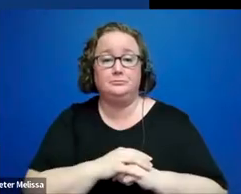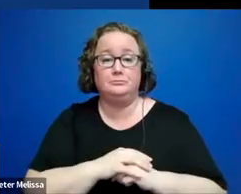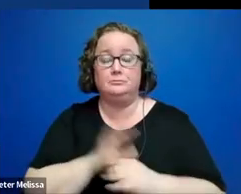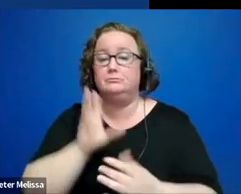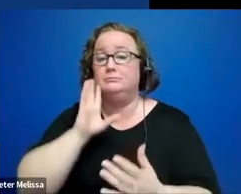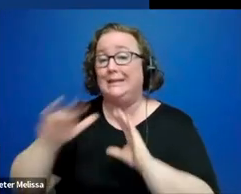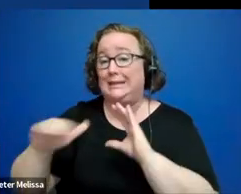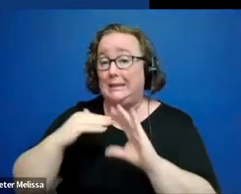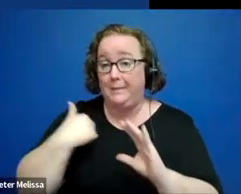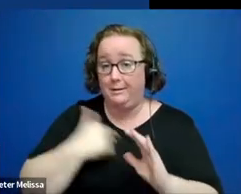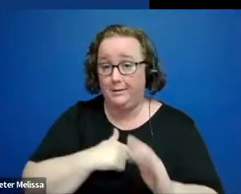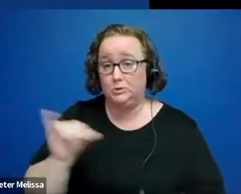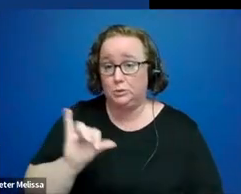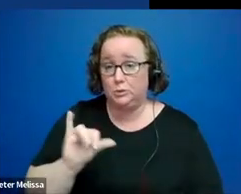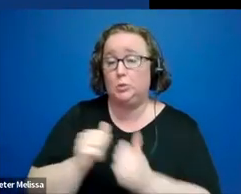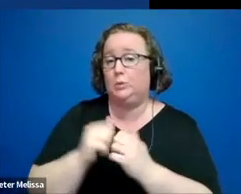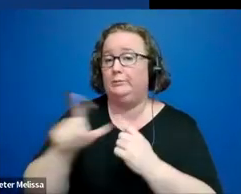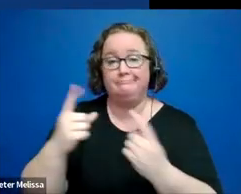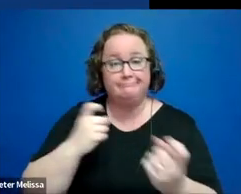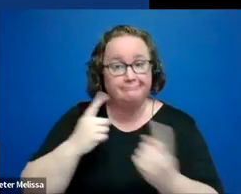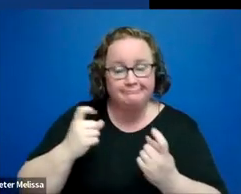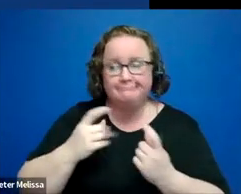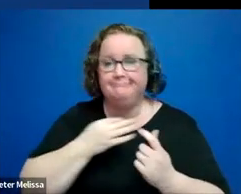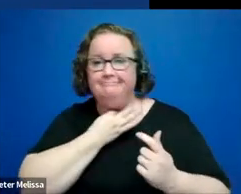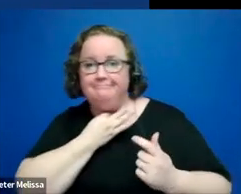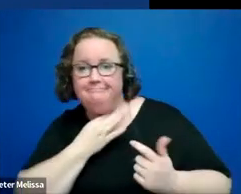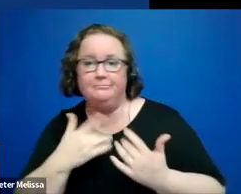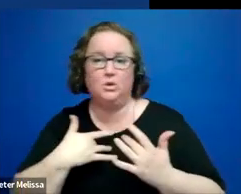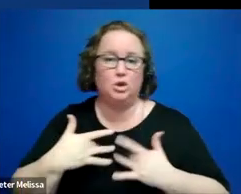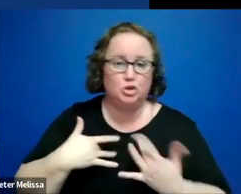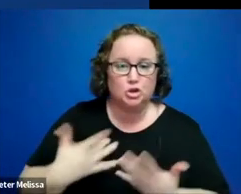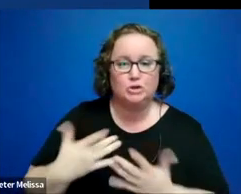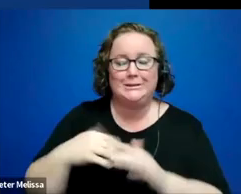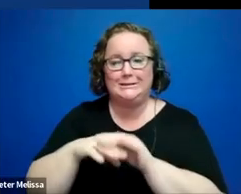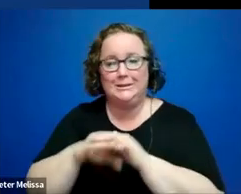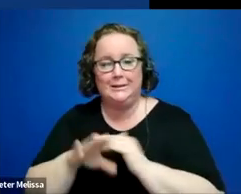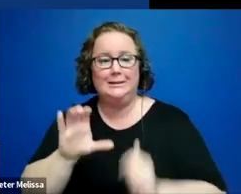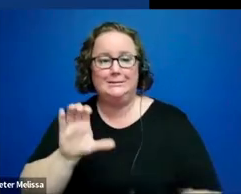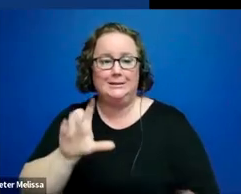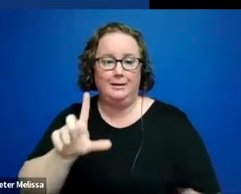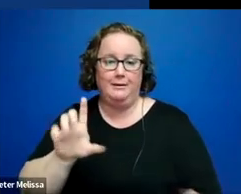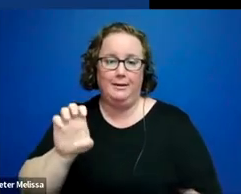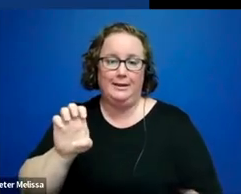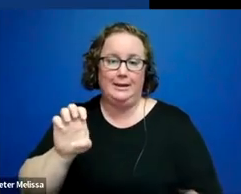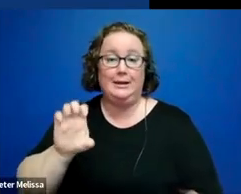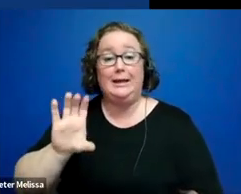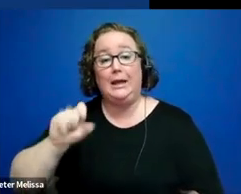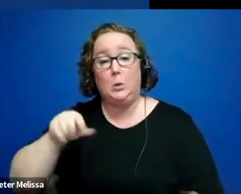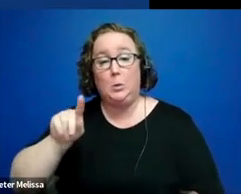us with questions or inquiries or concerns of accessibility at CLEquity@Brandeis.edu. But now